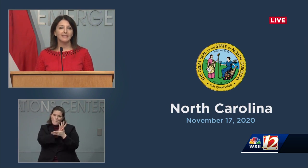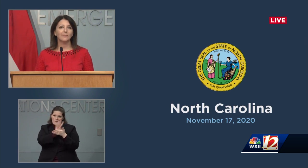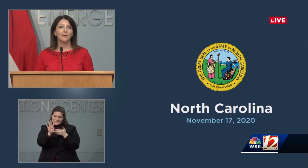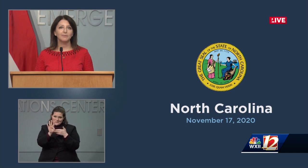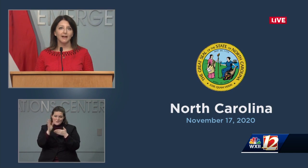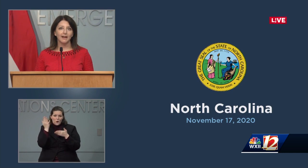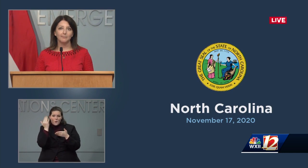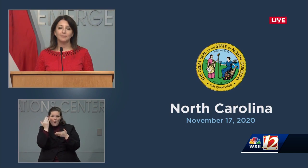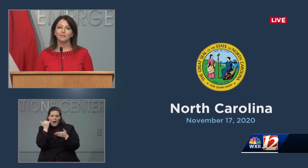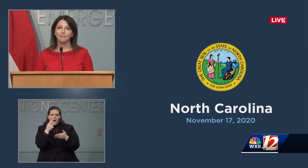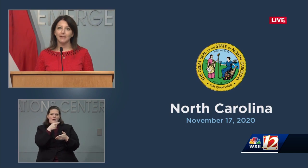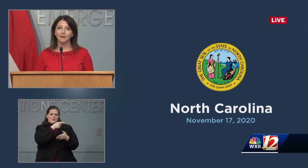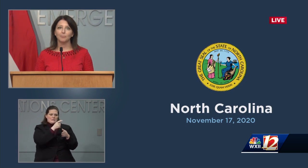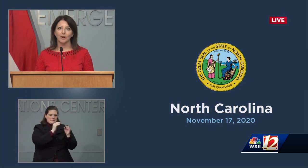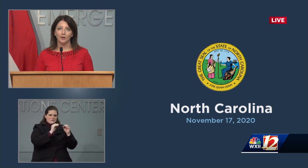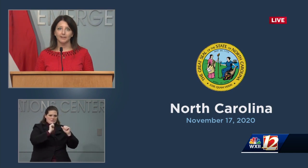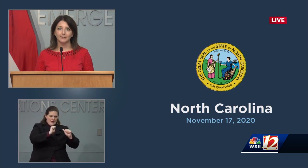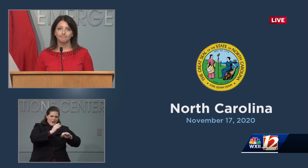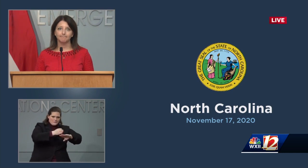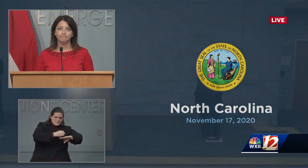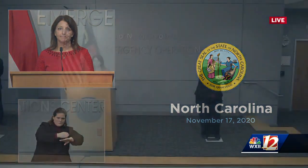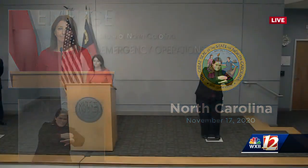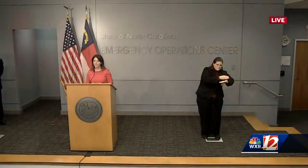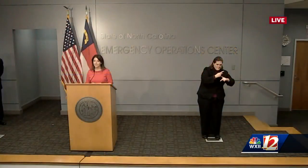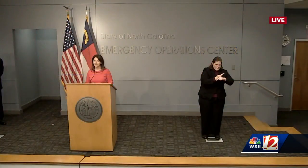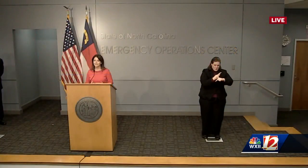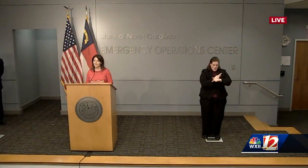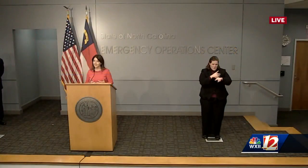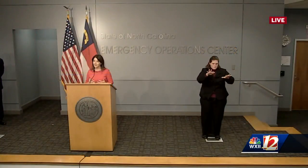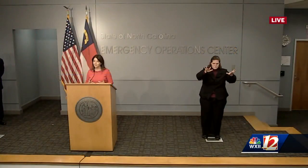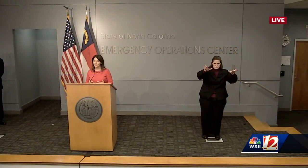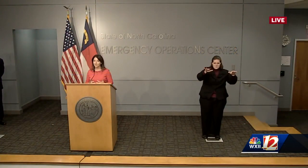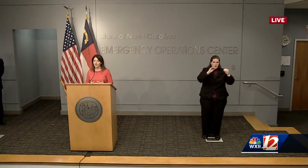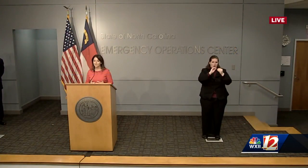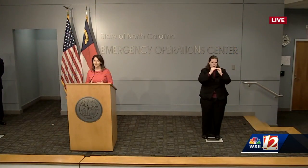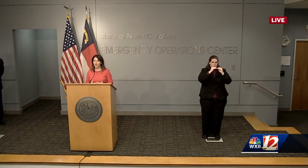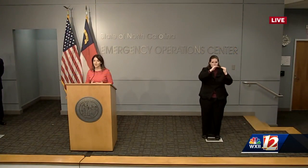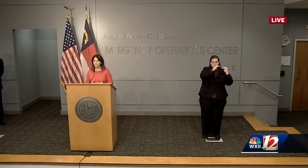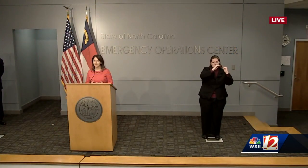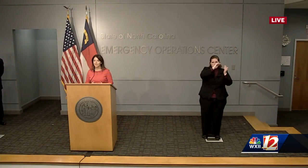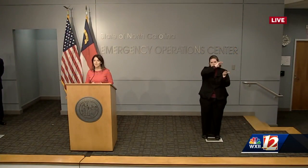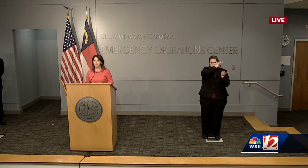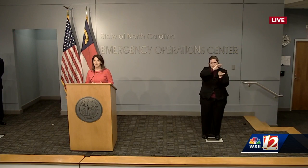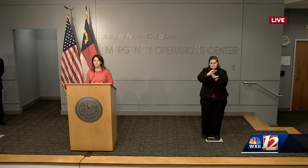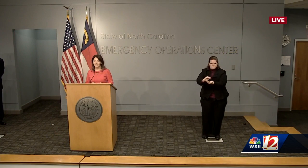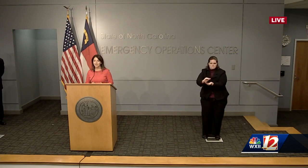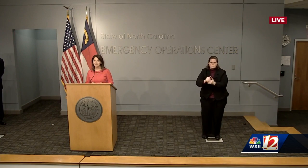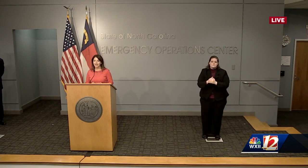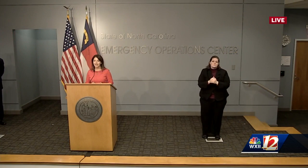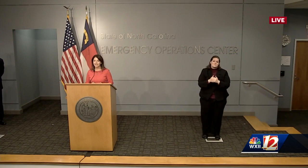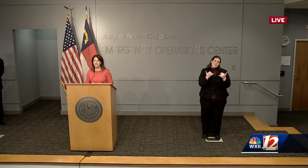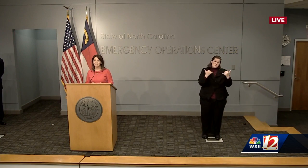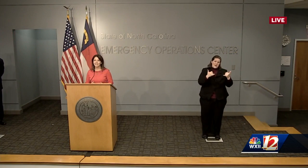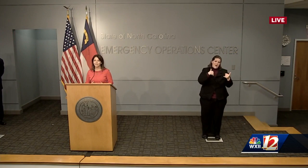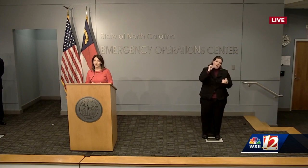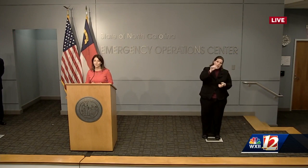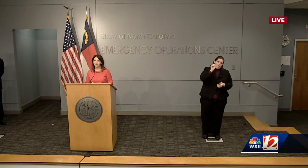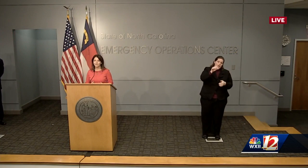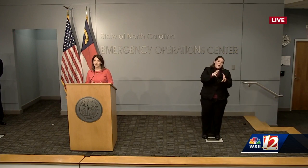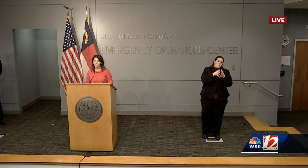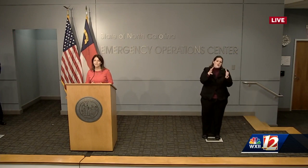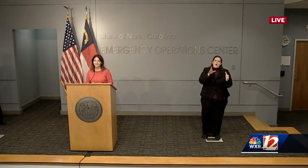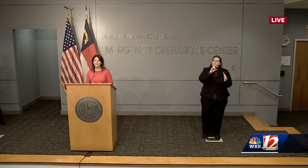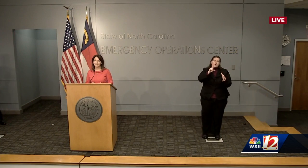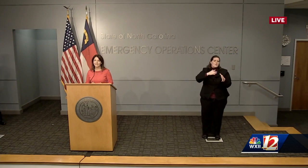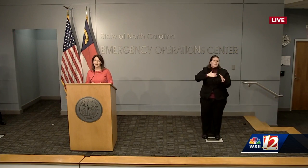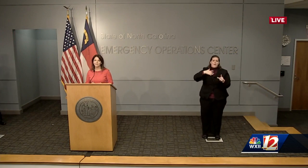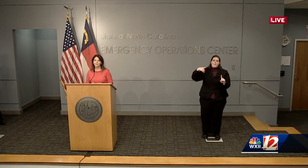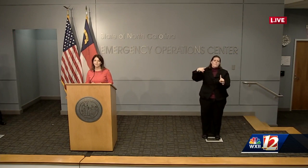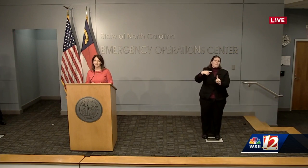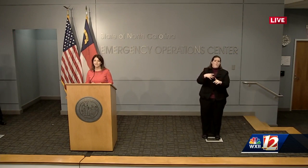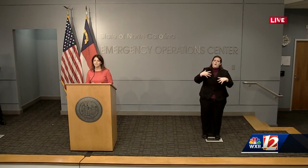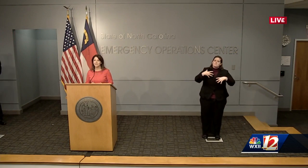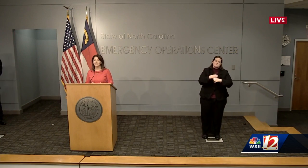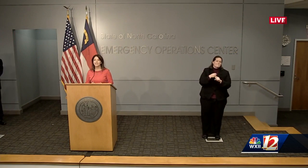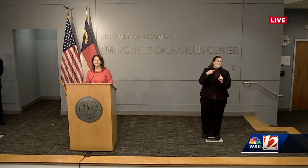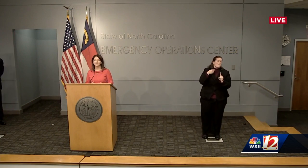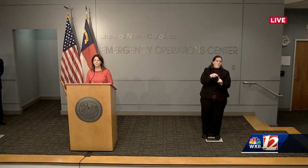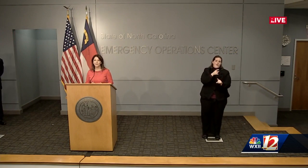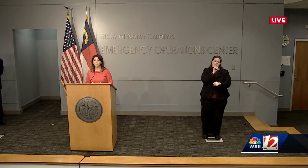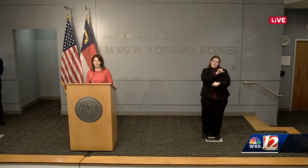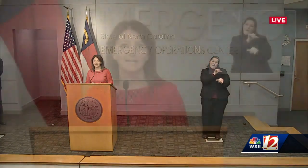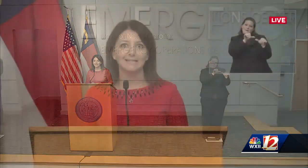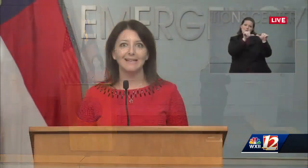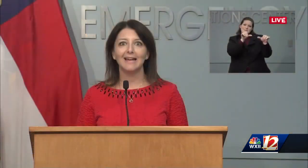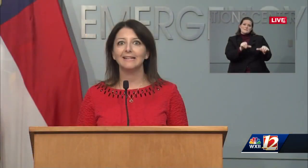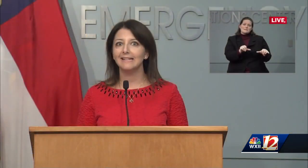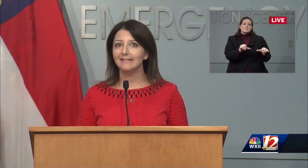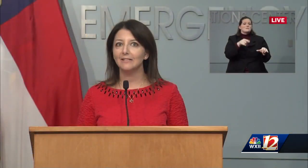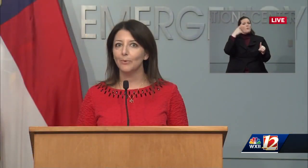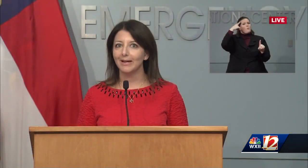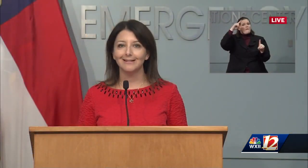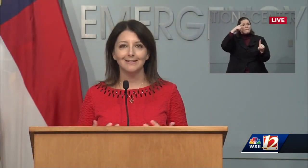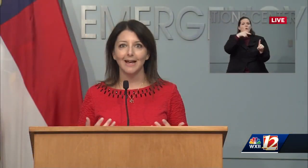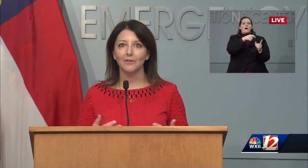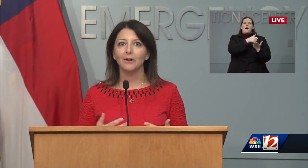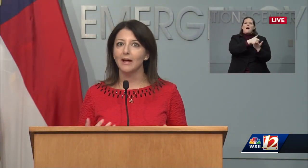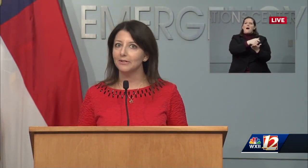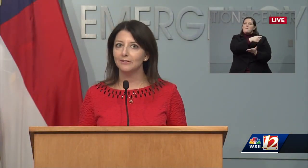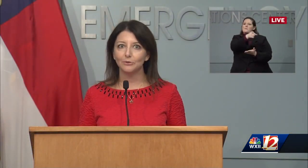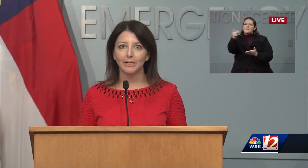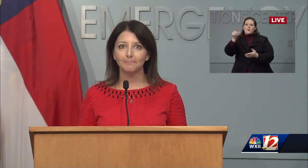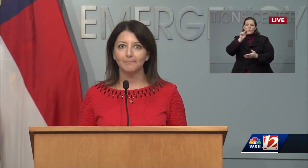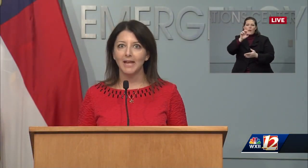COUNTIES THAT ARE IDENTIFIED AS MEETING THE CRITERIA FOR RED OR ORANGE TEARS WILL STAY IN THOSE TWO YEARS FOR AT LEAST FOUR WEEKS TO GIVE THEM TIME TO MAKE PROGRESS.